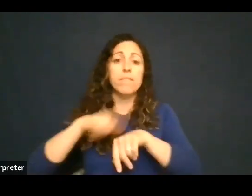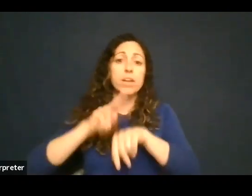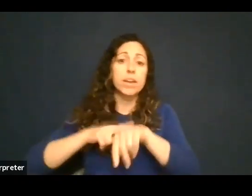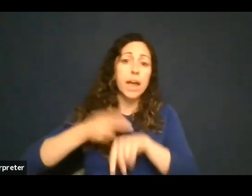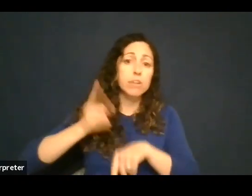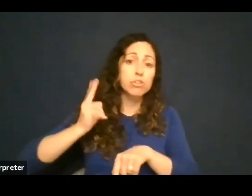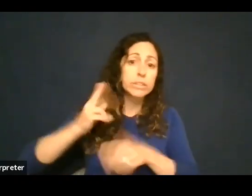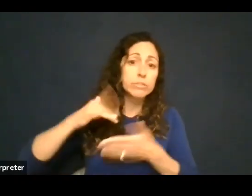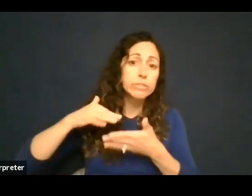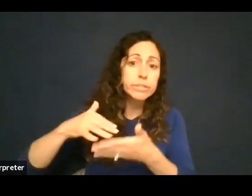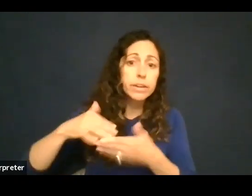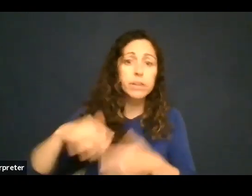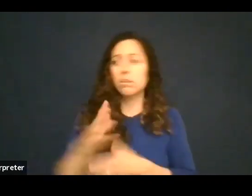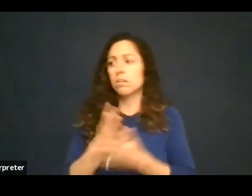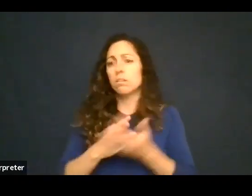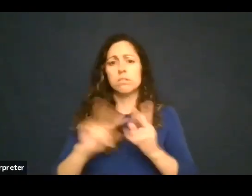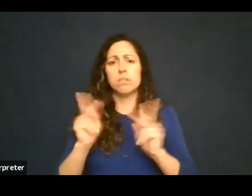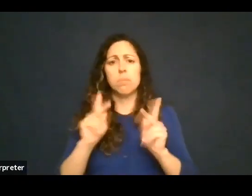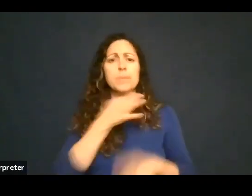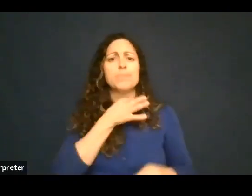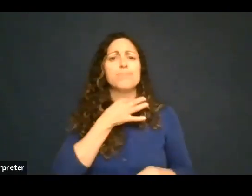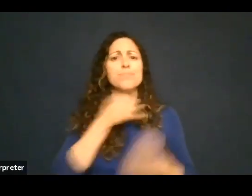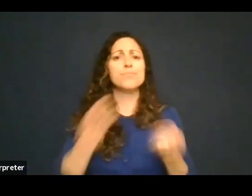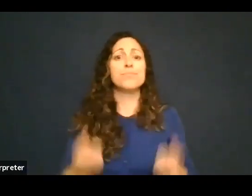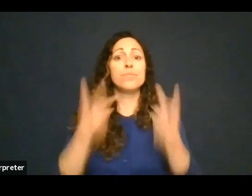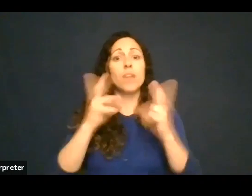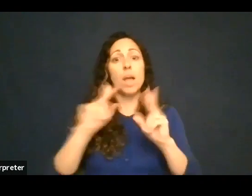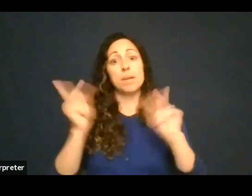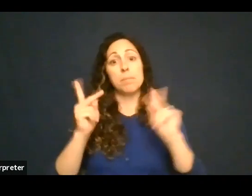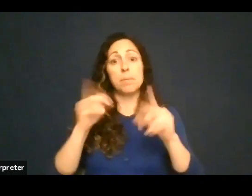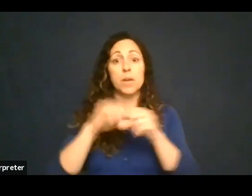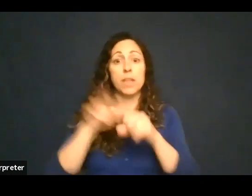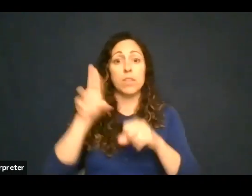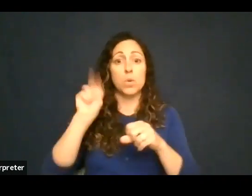How many people in the US have this gene which is affected? Or how many people in the US have